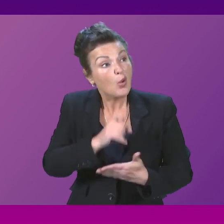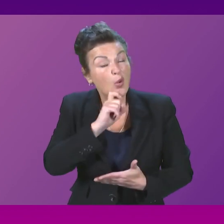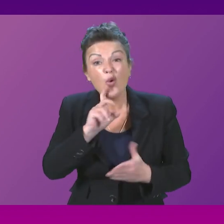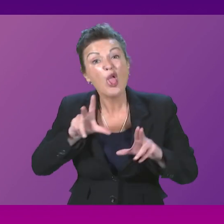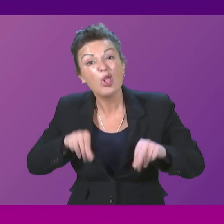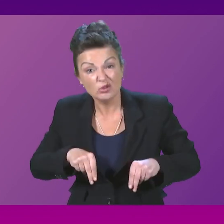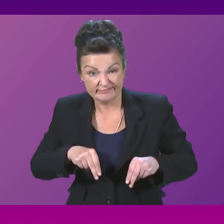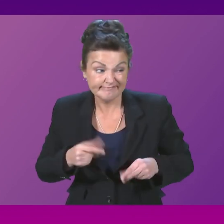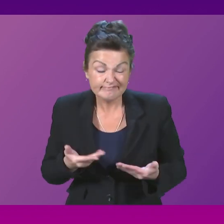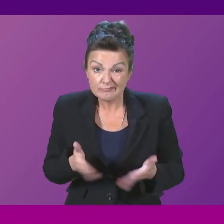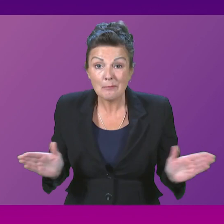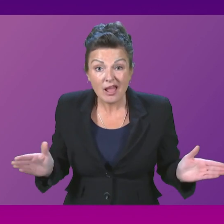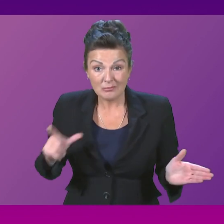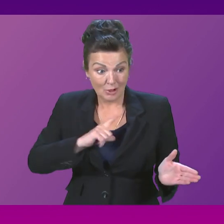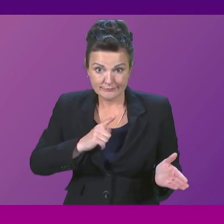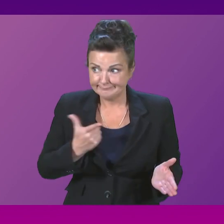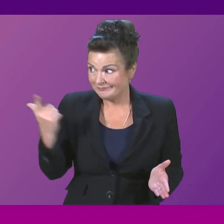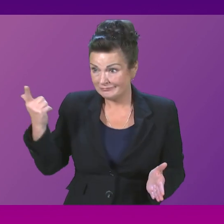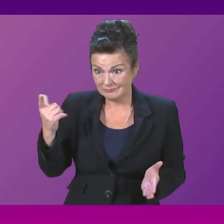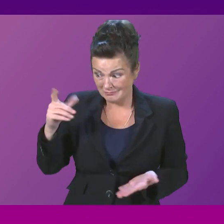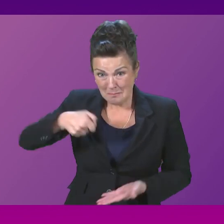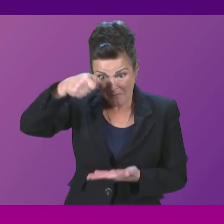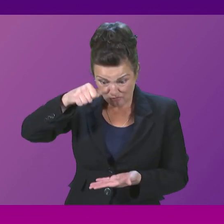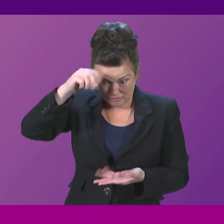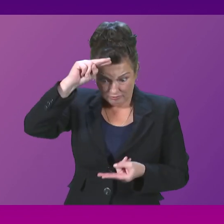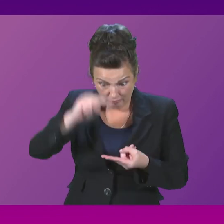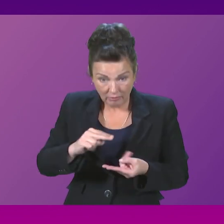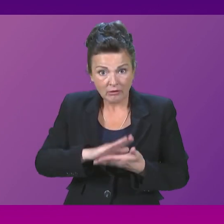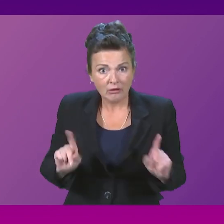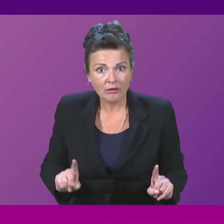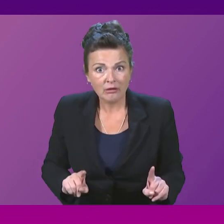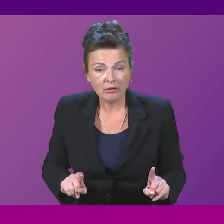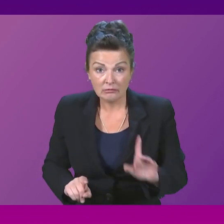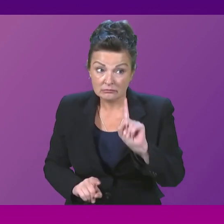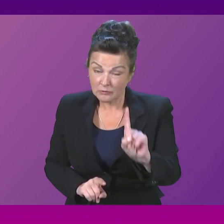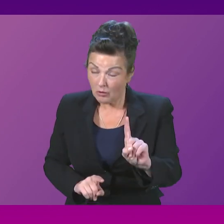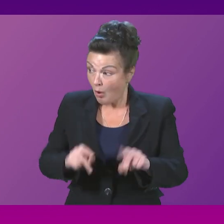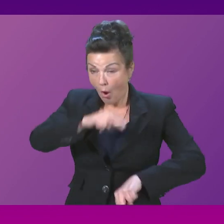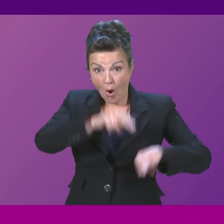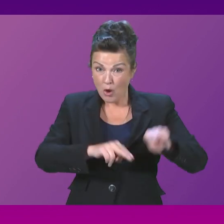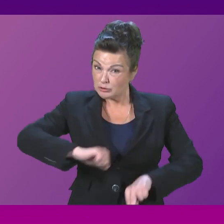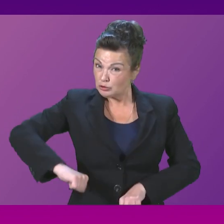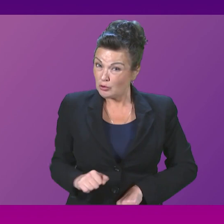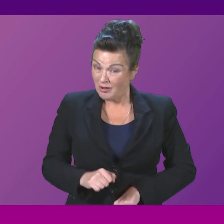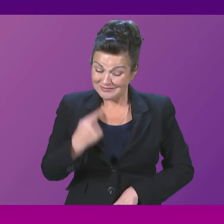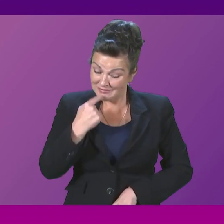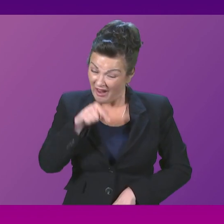Before the First Minister talks about this year’s budget constraints, I point out to her that Audit Scotland has made it perfectly clear that there has been a decade-long chronic